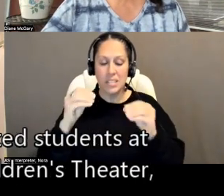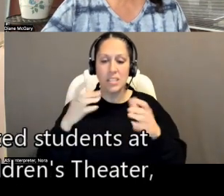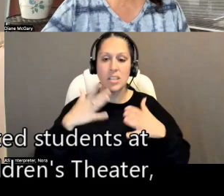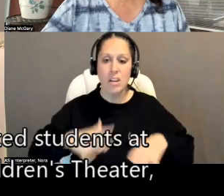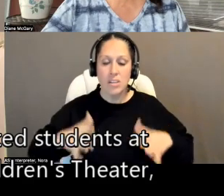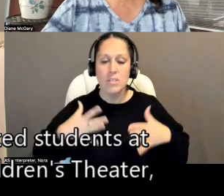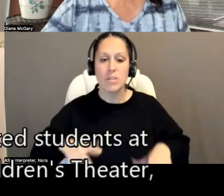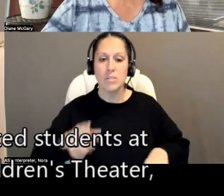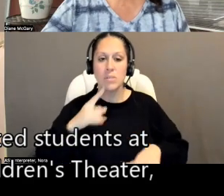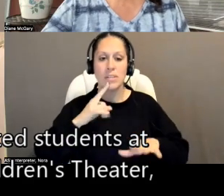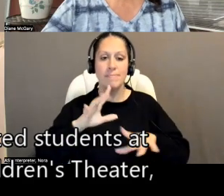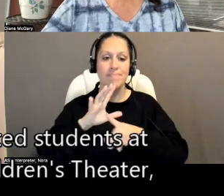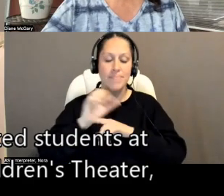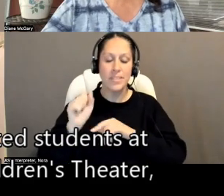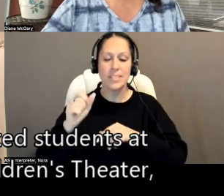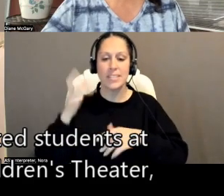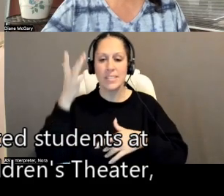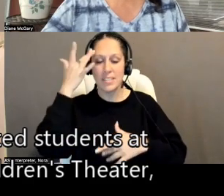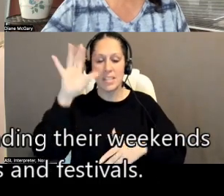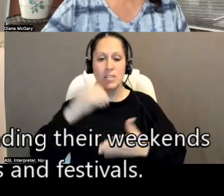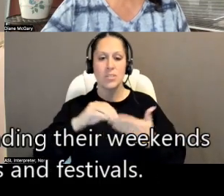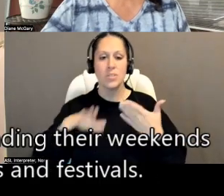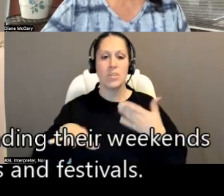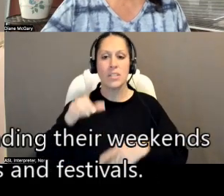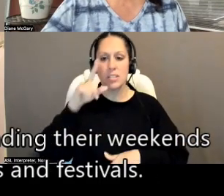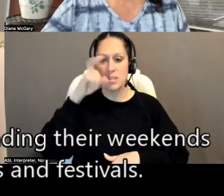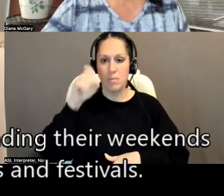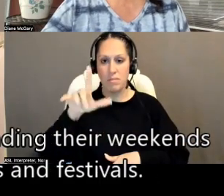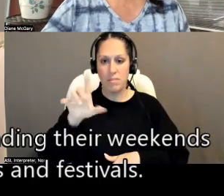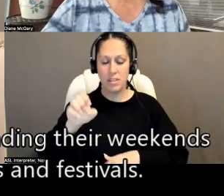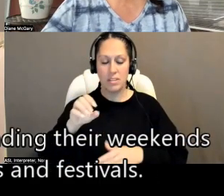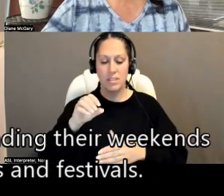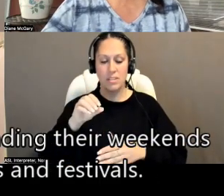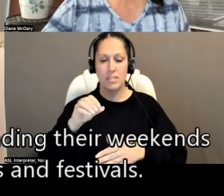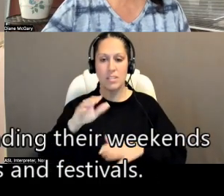talented students at Somerville Children's Theater, and they enjoy spending their